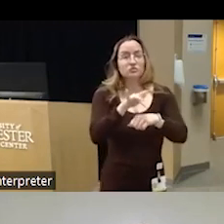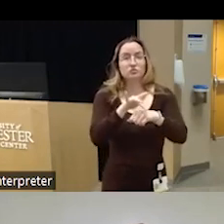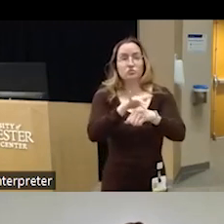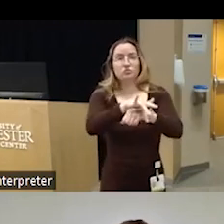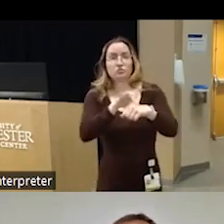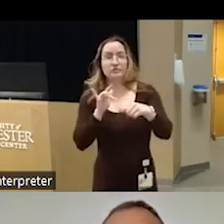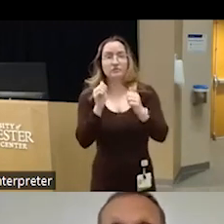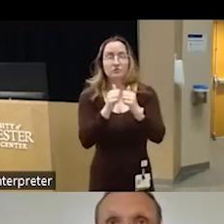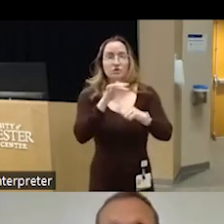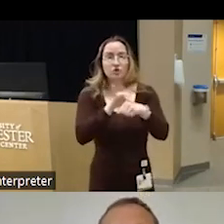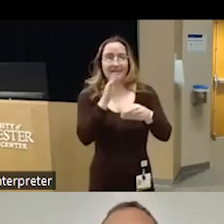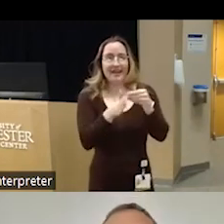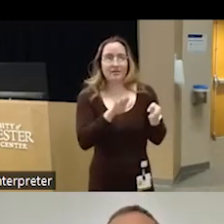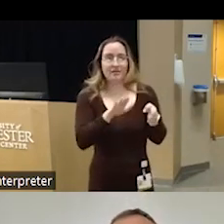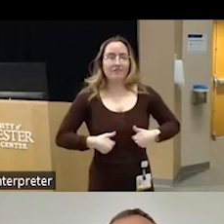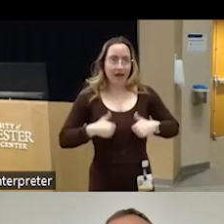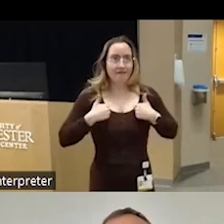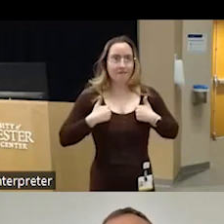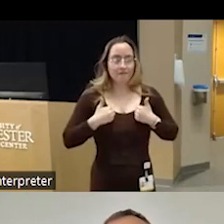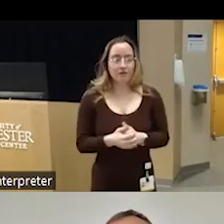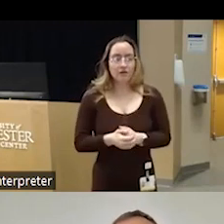especially also psychotic disorders, basically